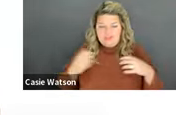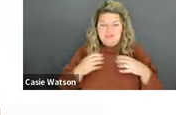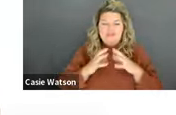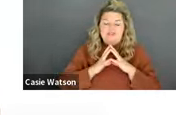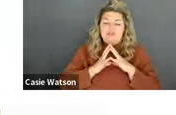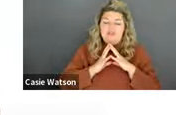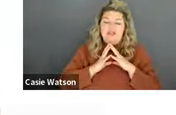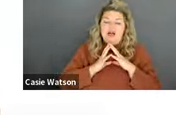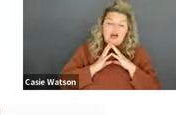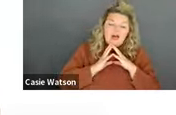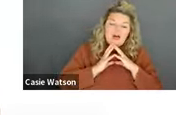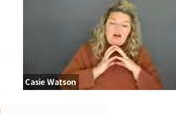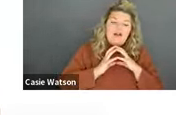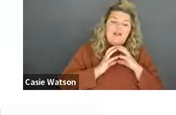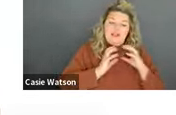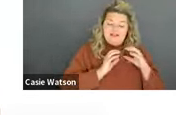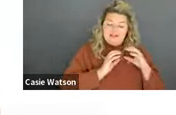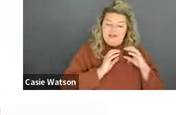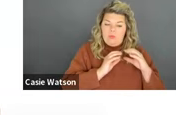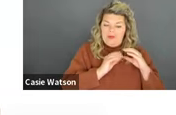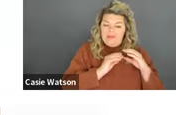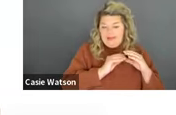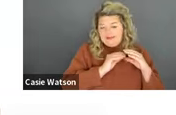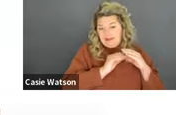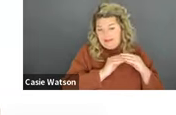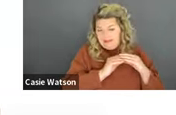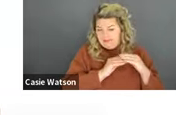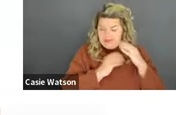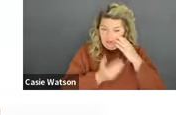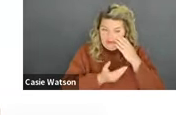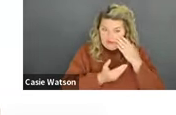Which, that's one of the ASL idioms that we learn.